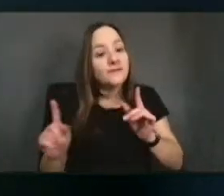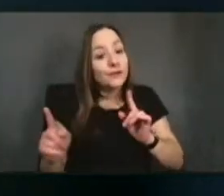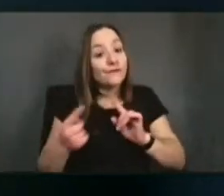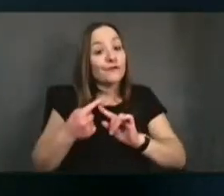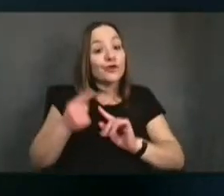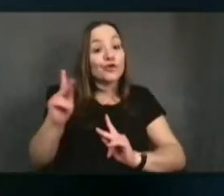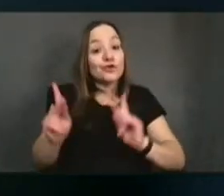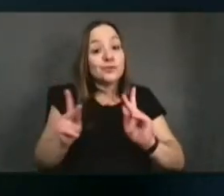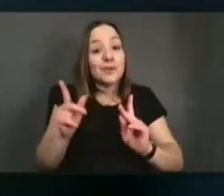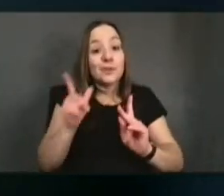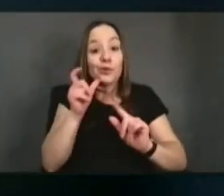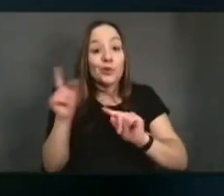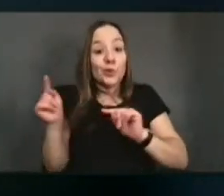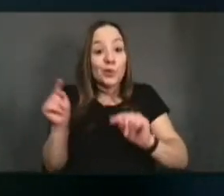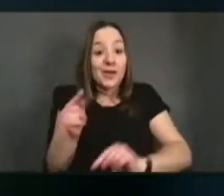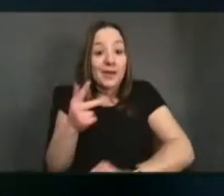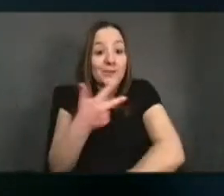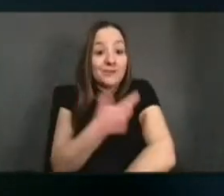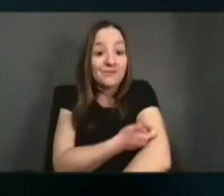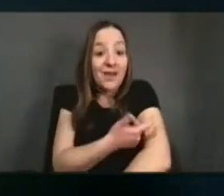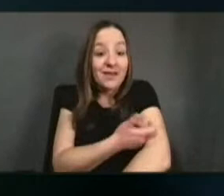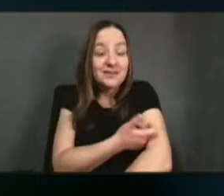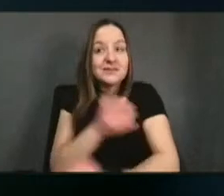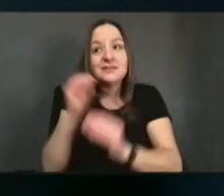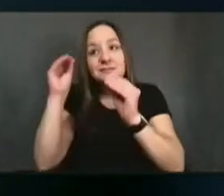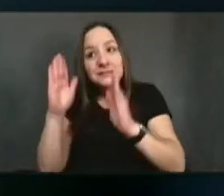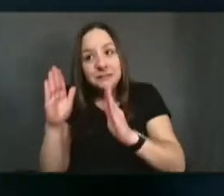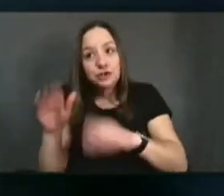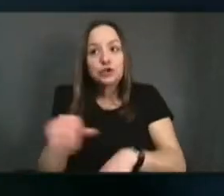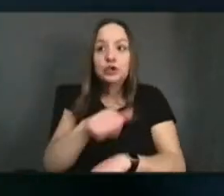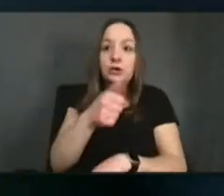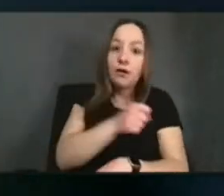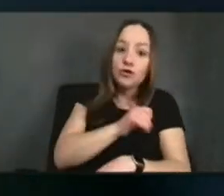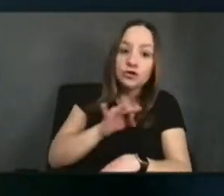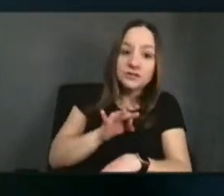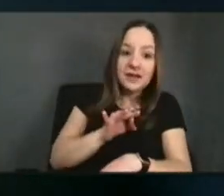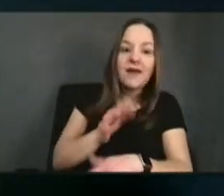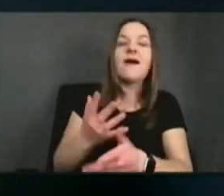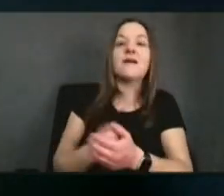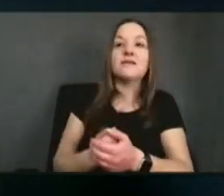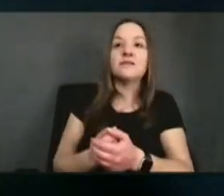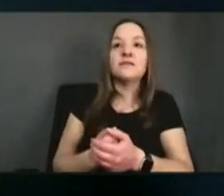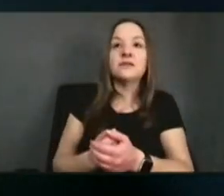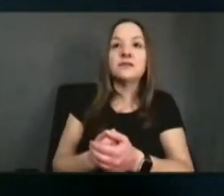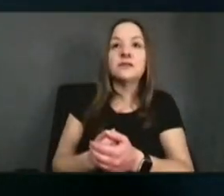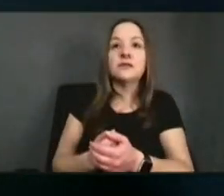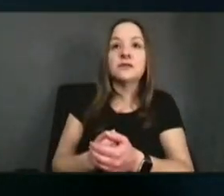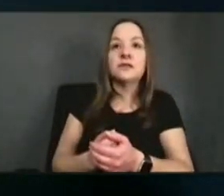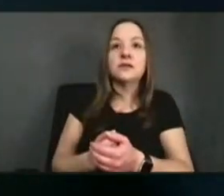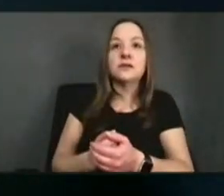folks who were brought in to be vaccinated where our teachers